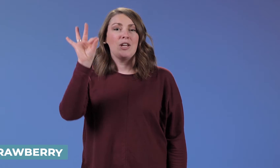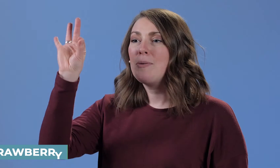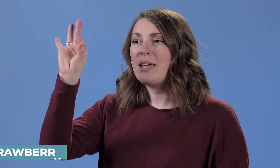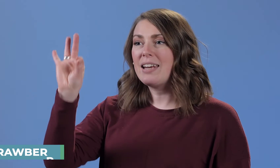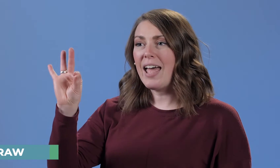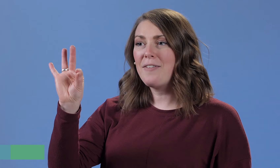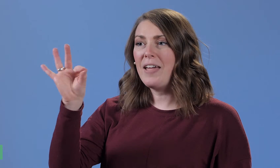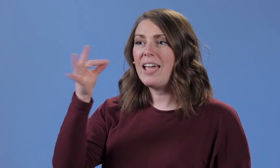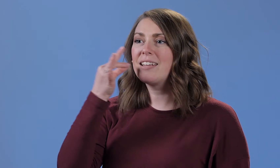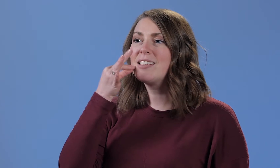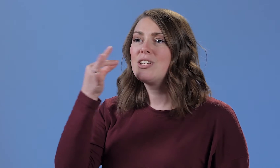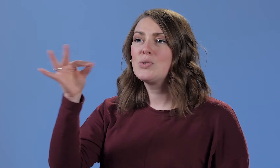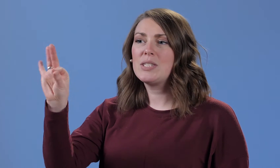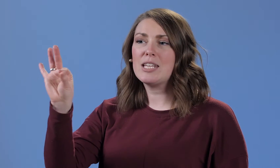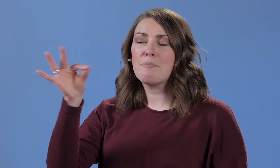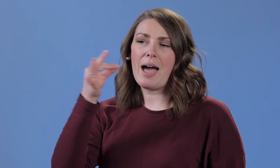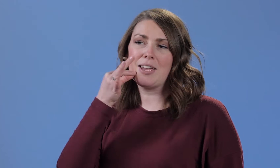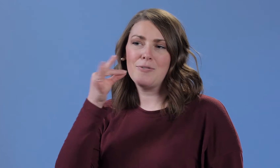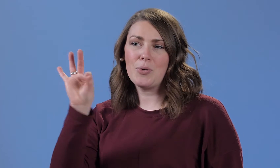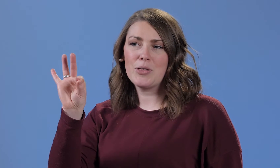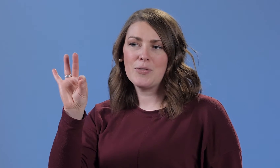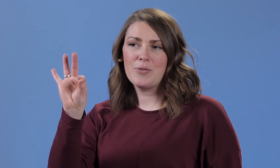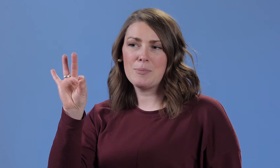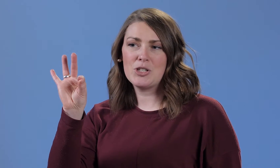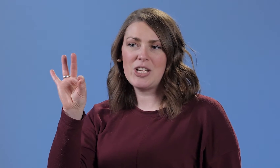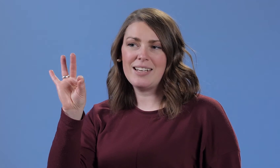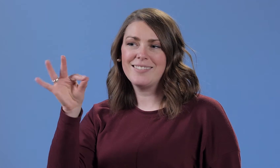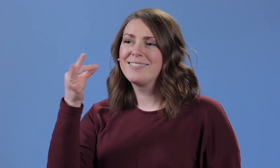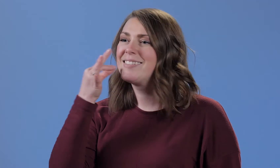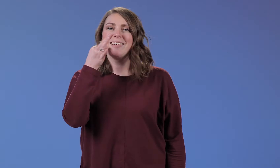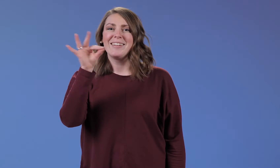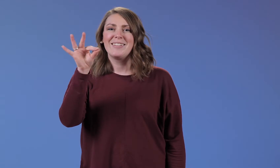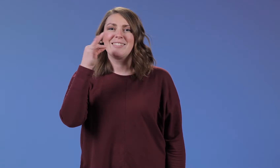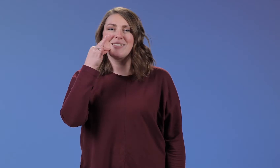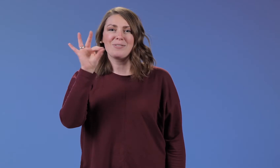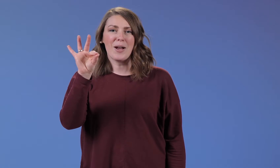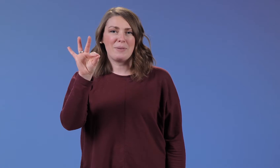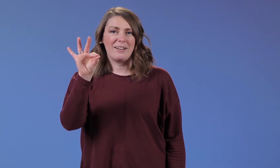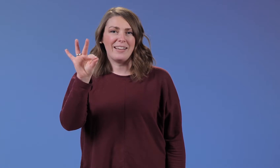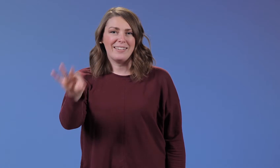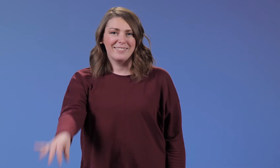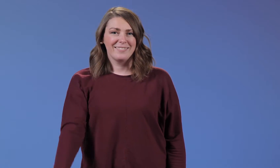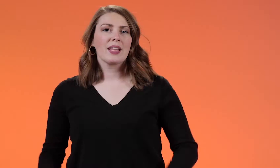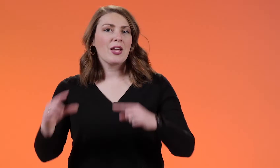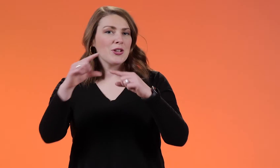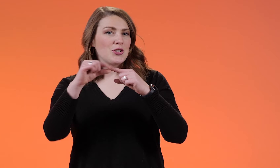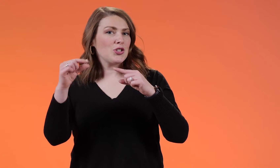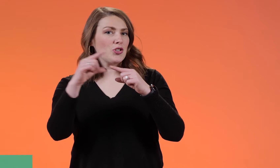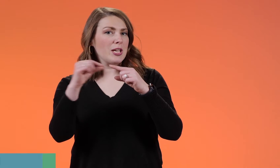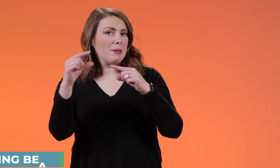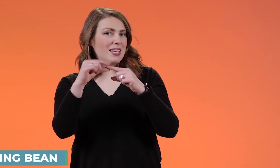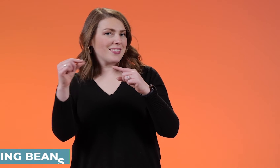You make an "F" hand twisting it back and forth from your chin. STRAWBERRY STRING BEANS